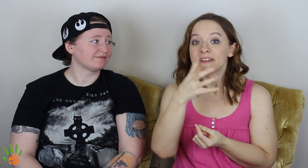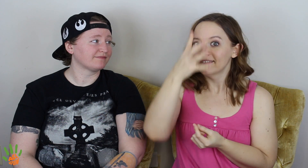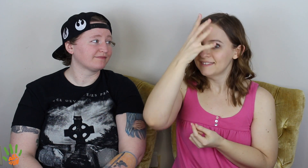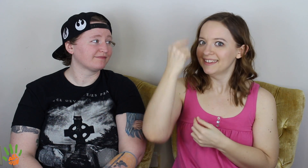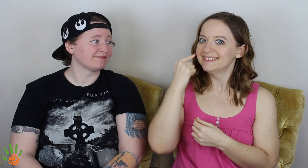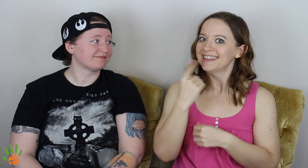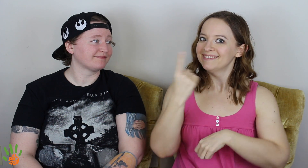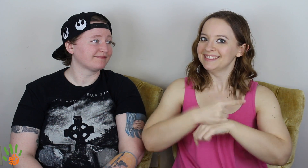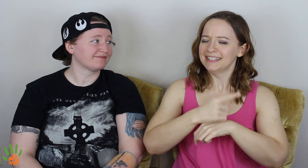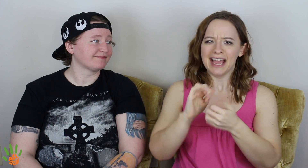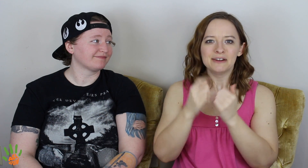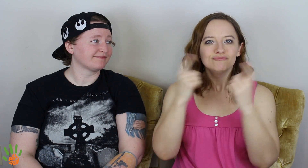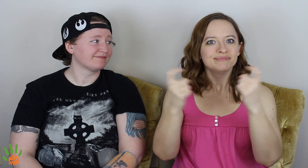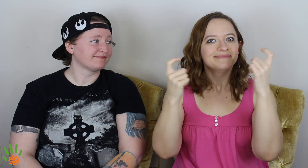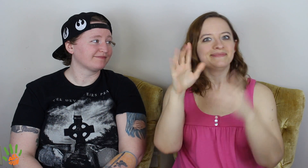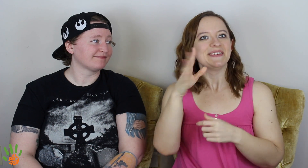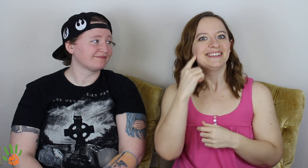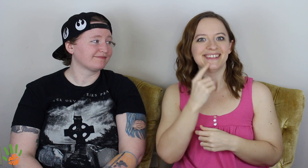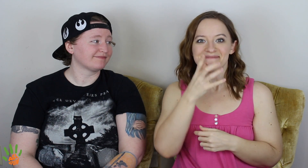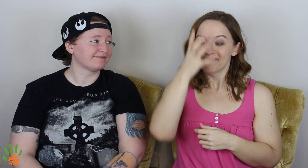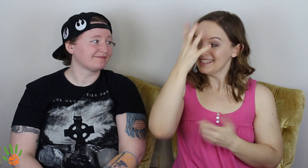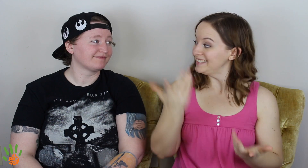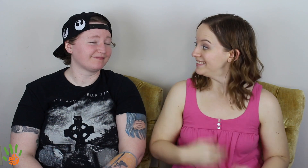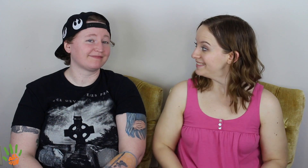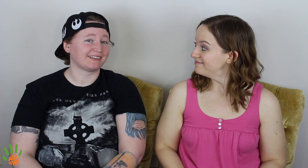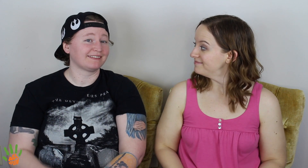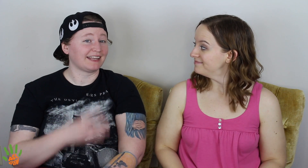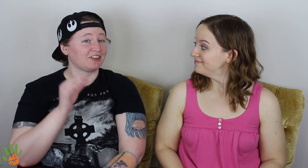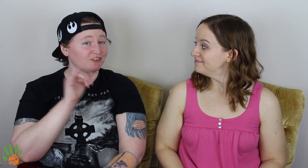for your parents on Mother Father Deaf Day. How do you celebrate and acknowledge your parents?